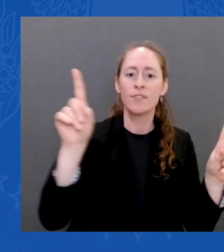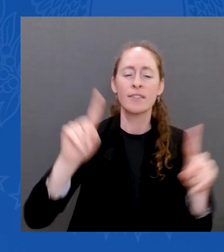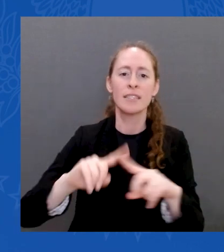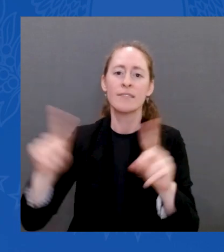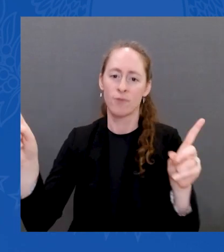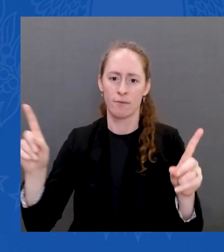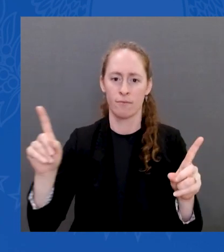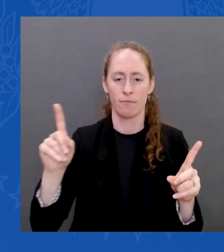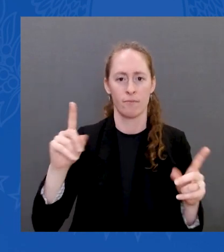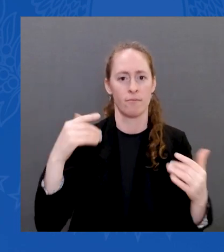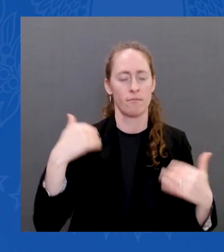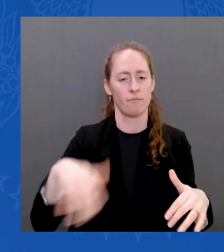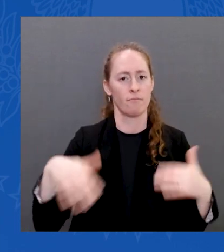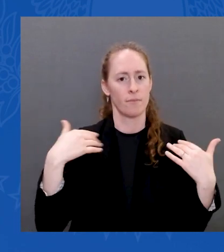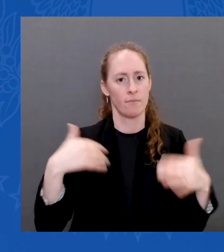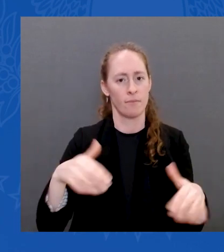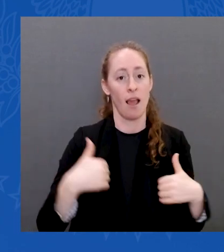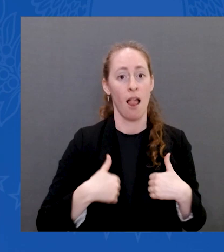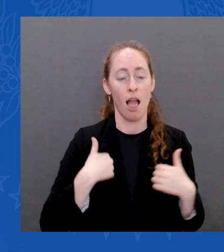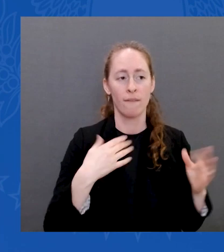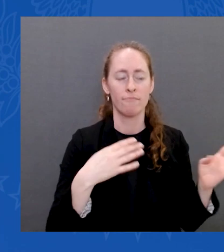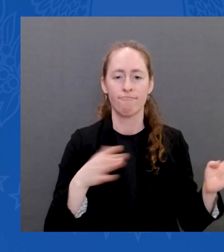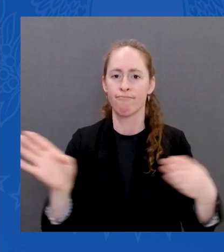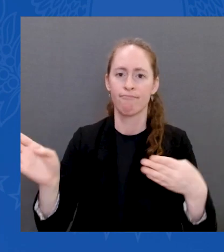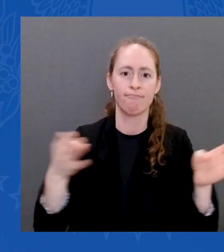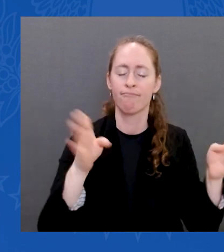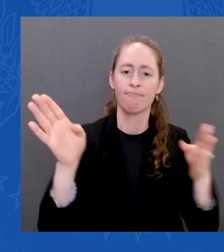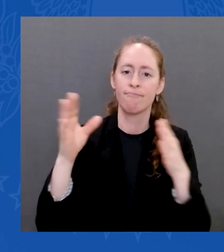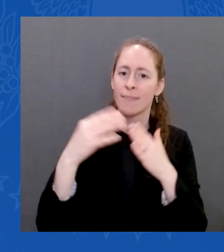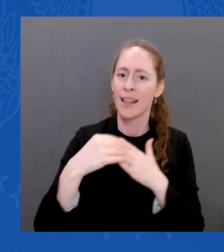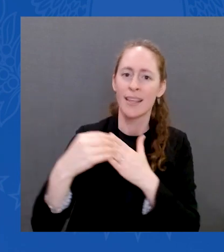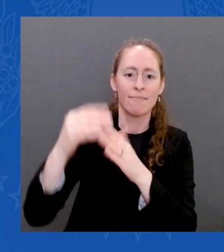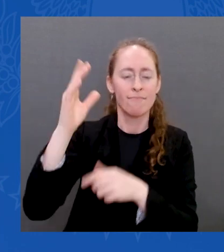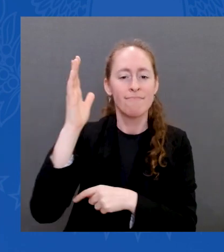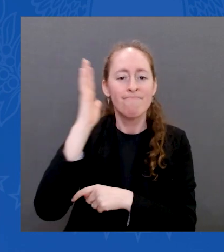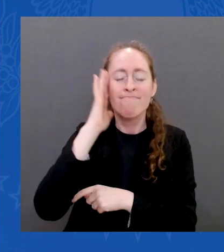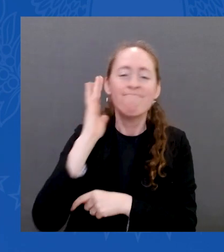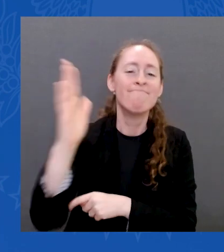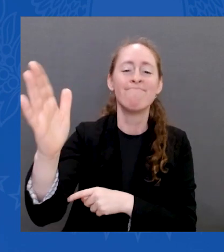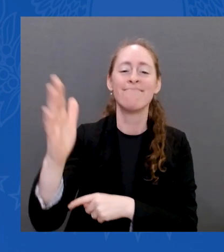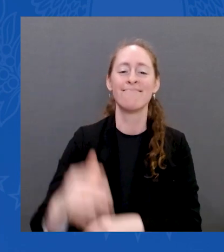in big, red-letter moments and small acts of kindness.